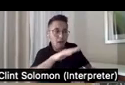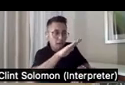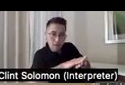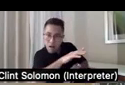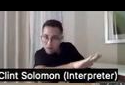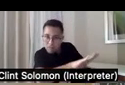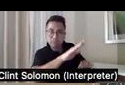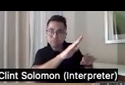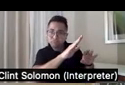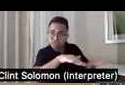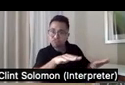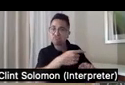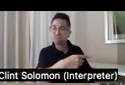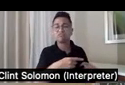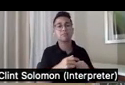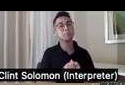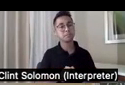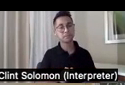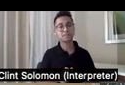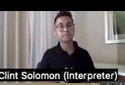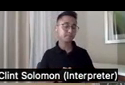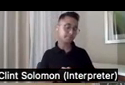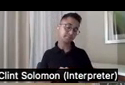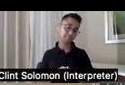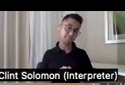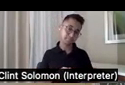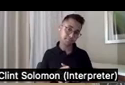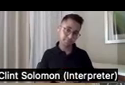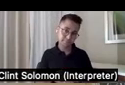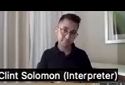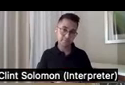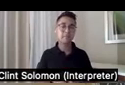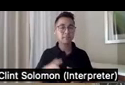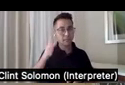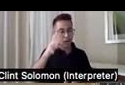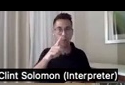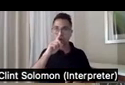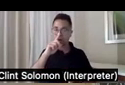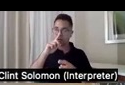and this will ensure then as i said before that adults will say and sign the same things